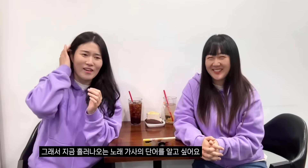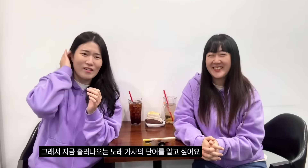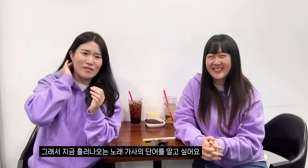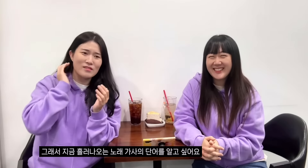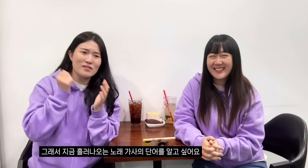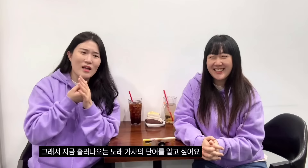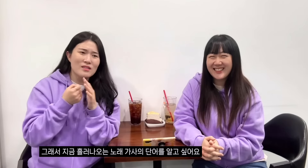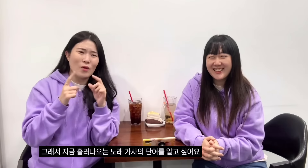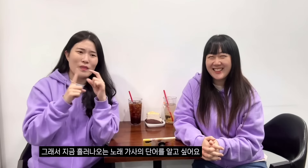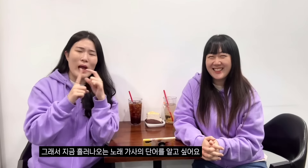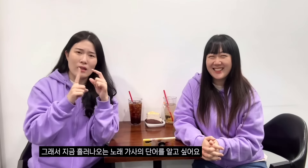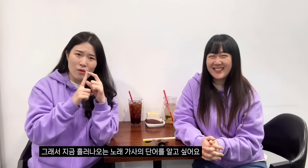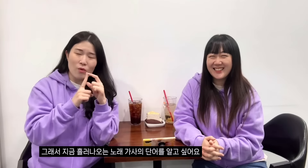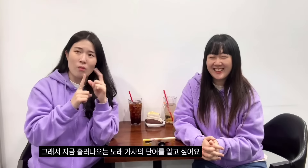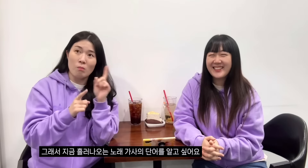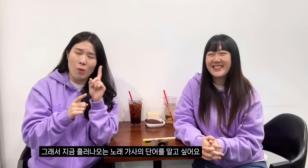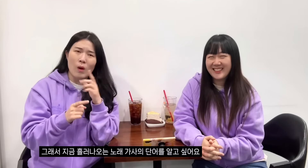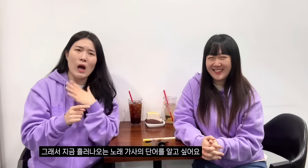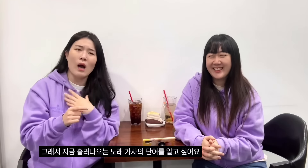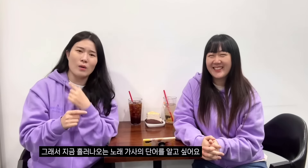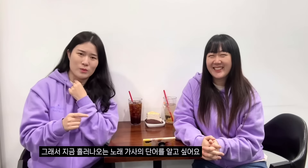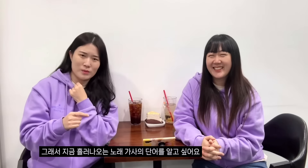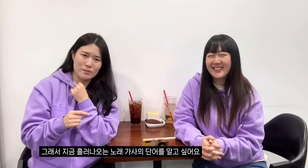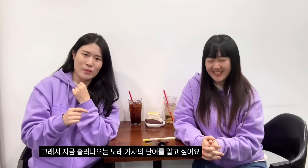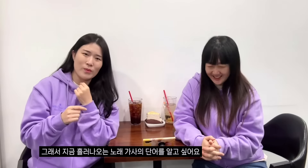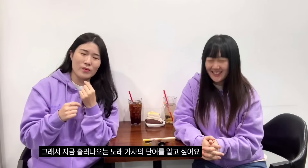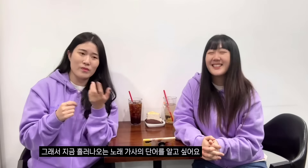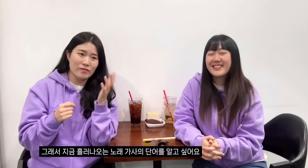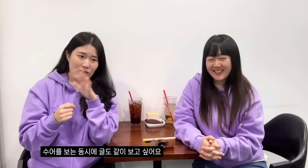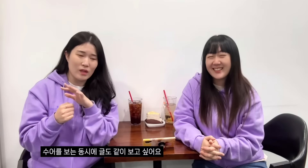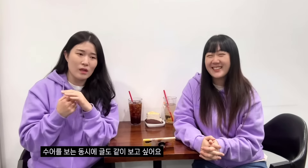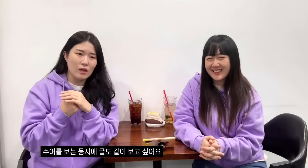So I want to know the words of the lyrics of the song that's playing right now.